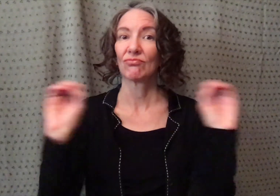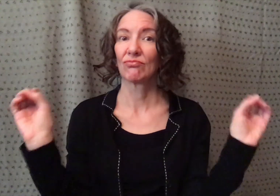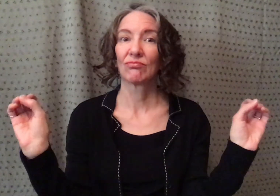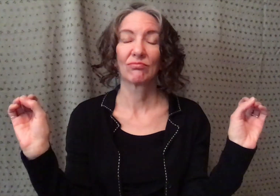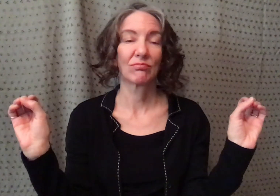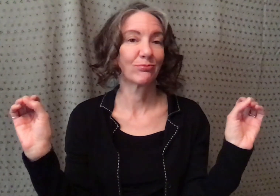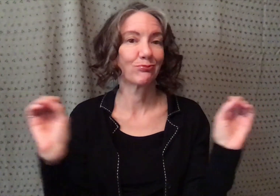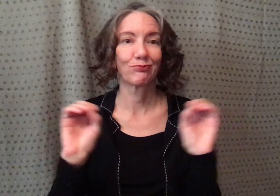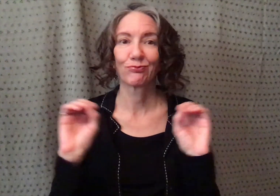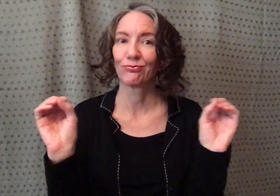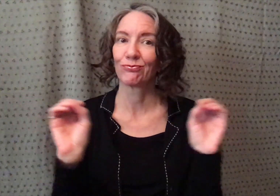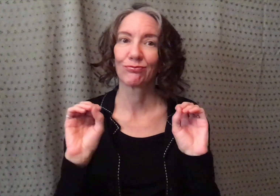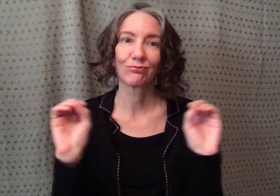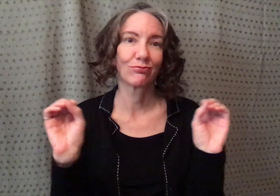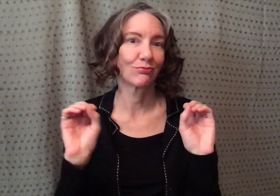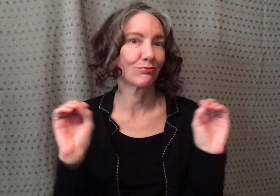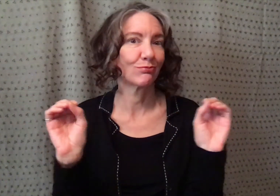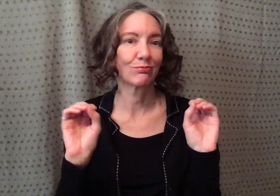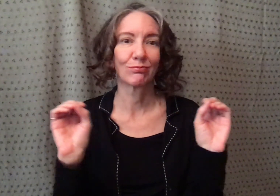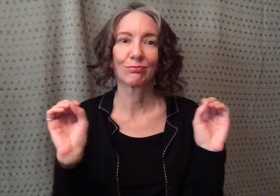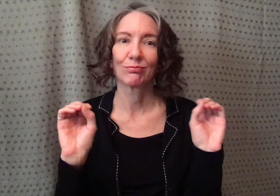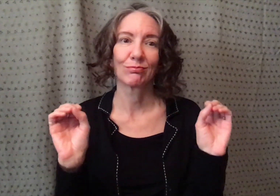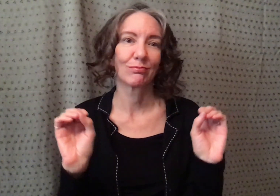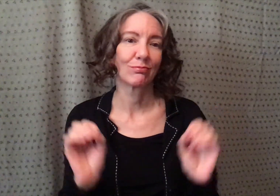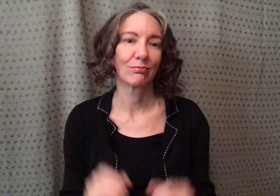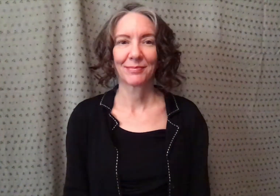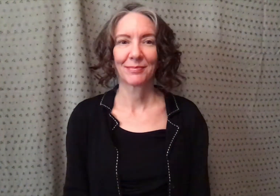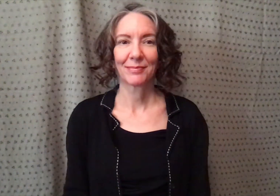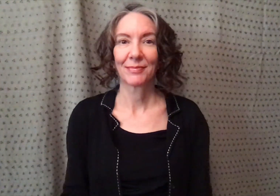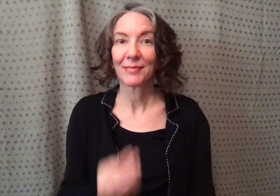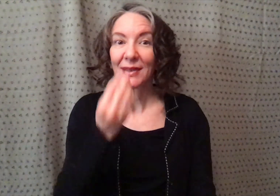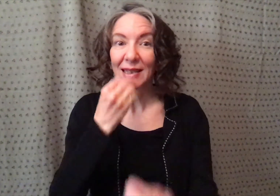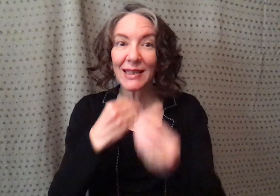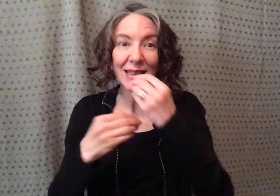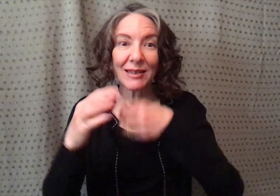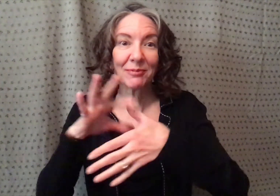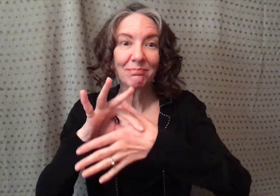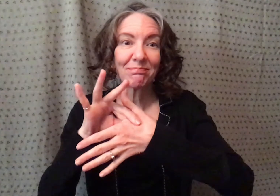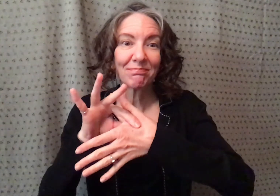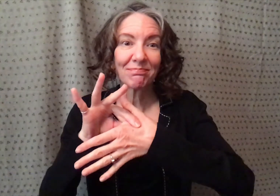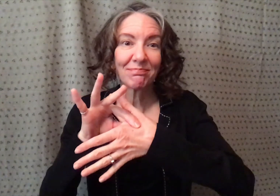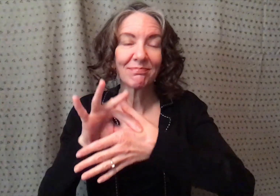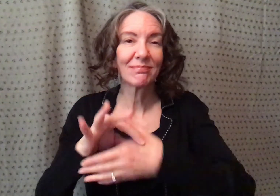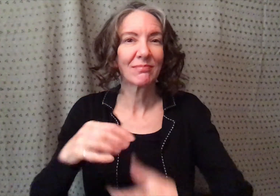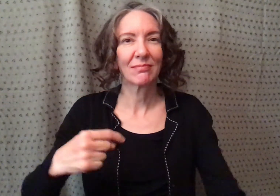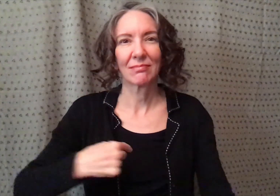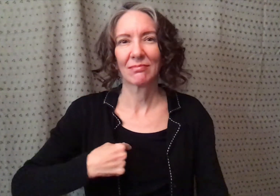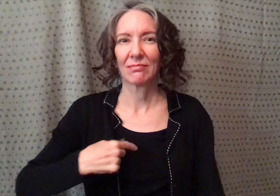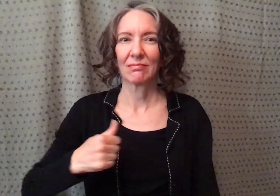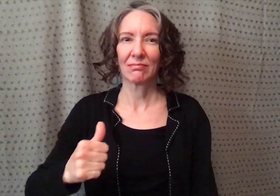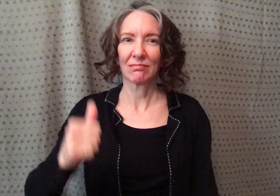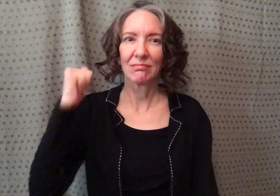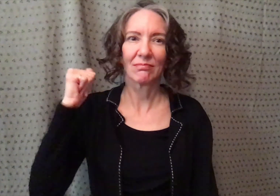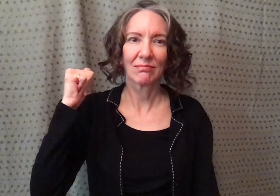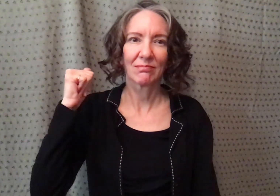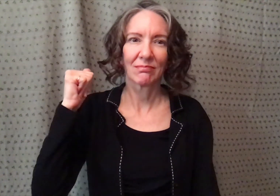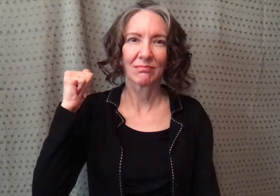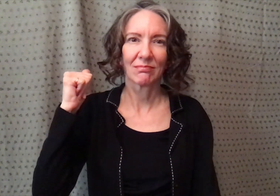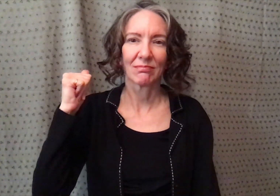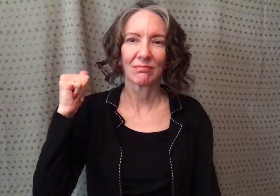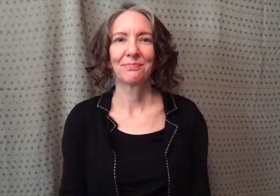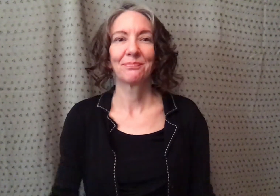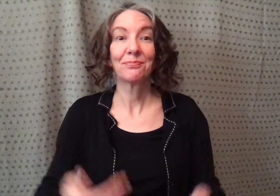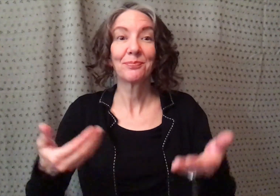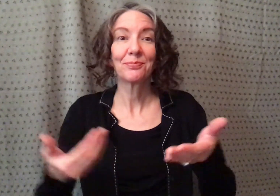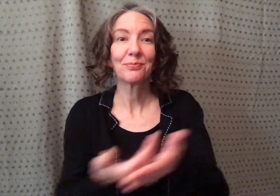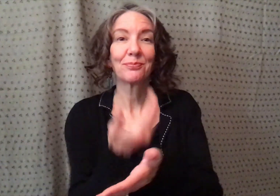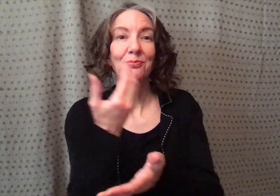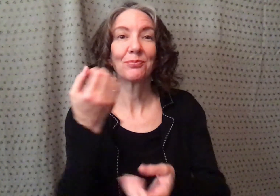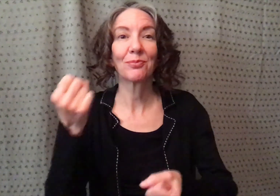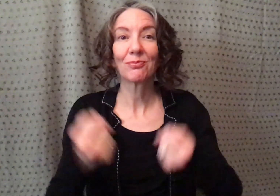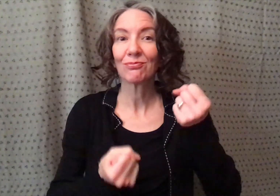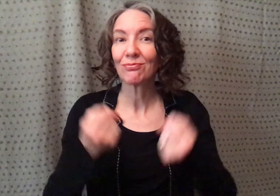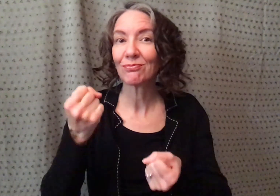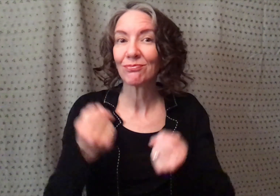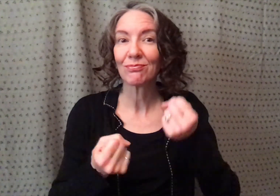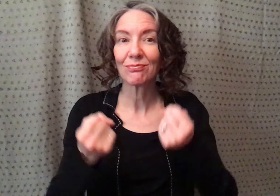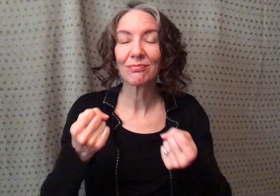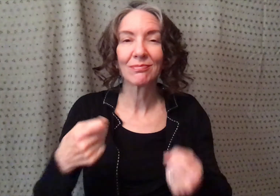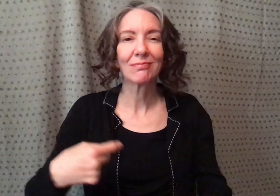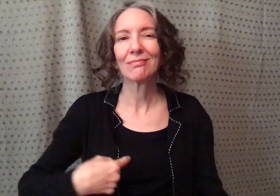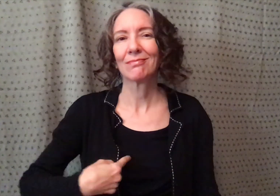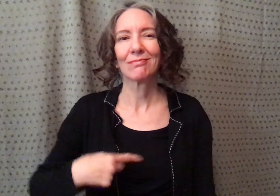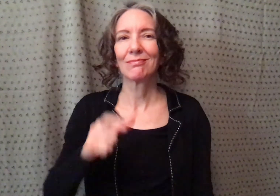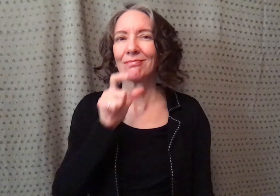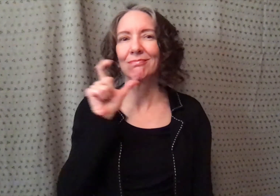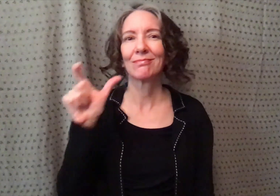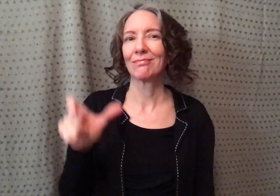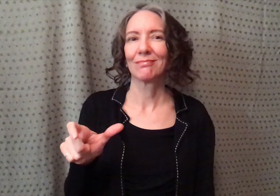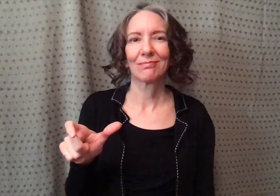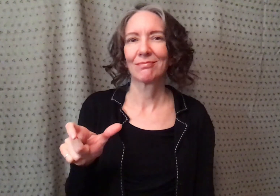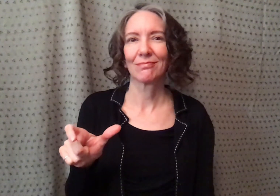none. Eating meat, I refuse. A new car, I don't need it.